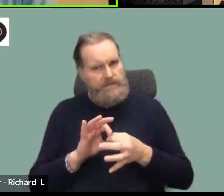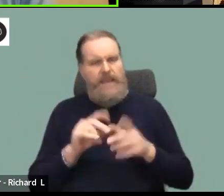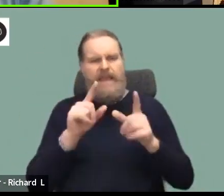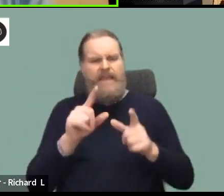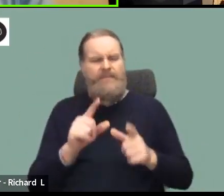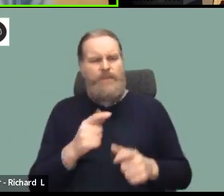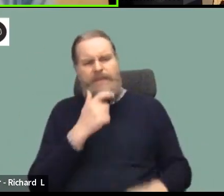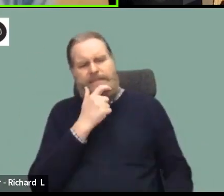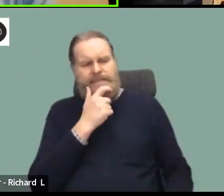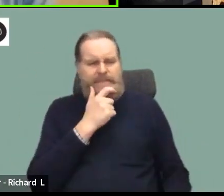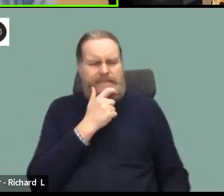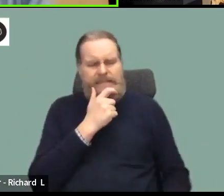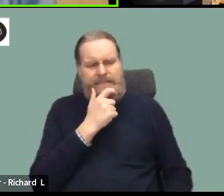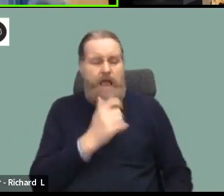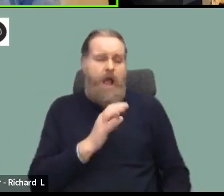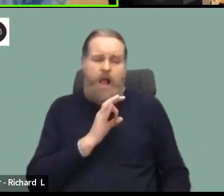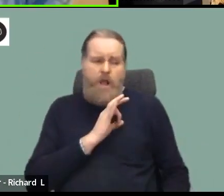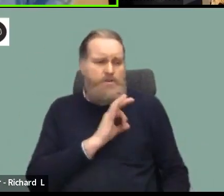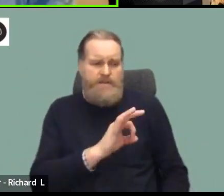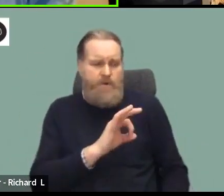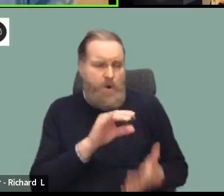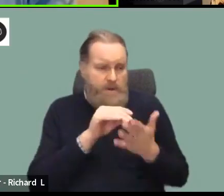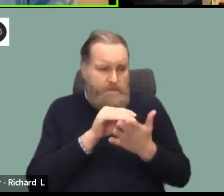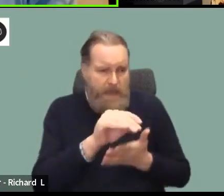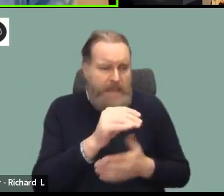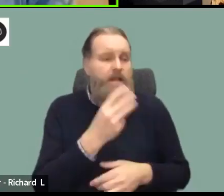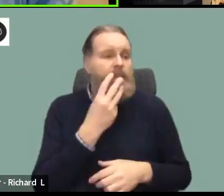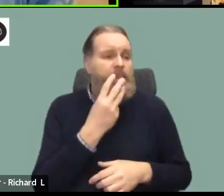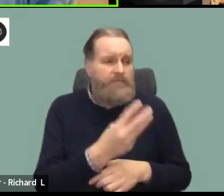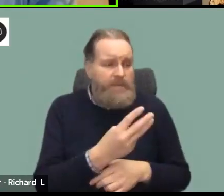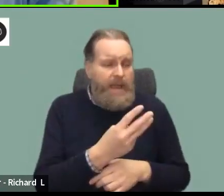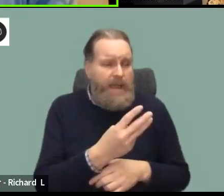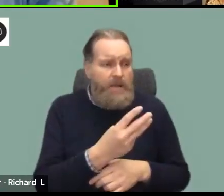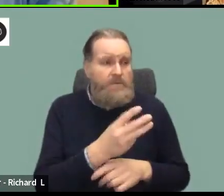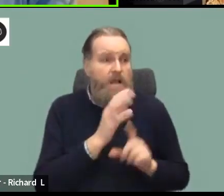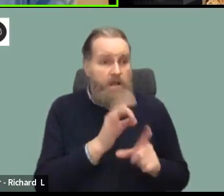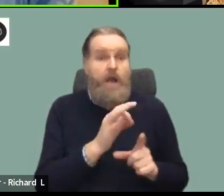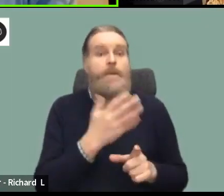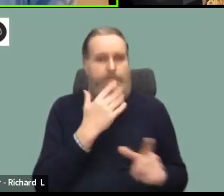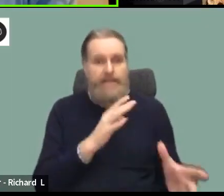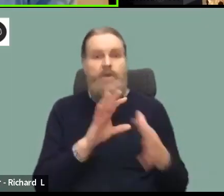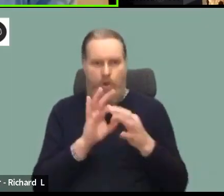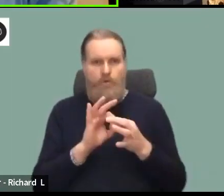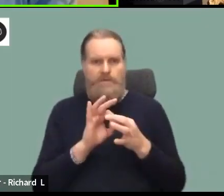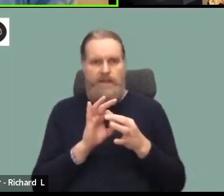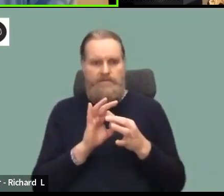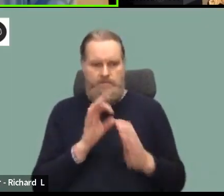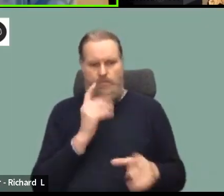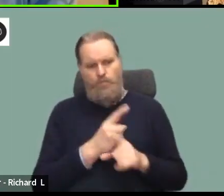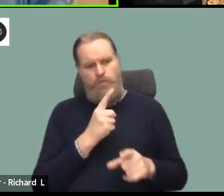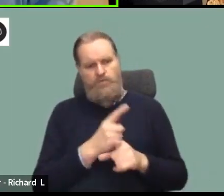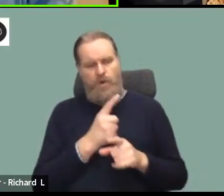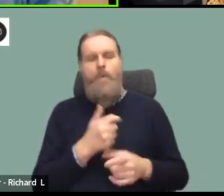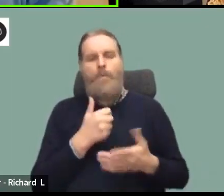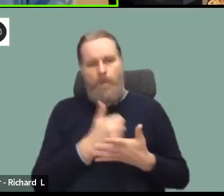any member. it, if there is any member who paid the levee tips them into incredible financial difficulty es I should talk to the onion and we es I should talk to the onion